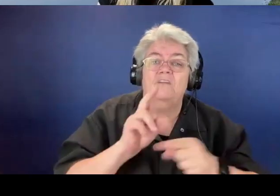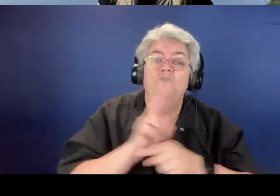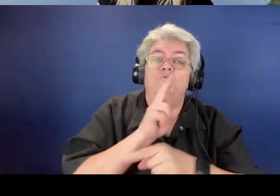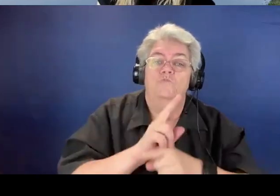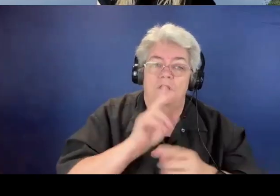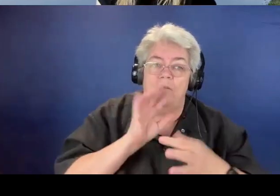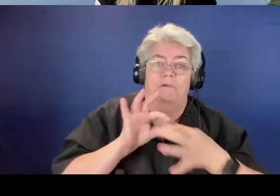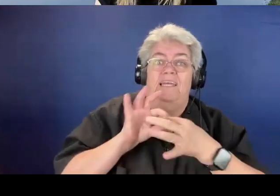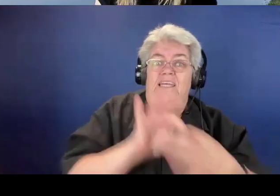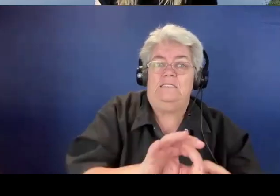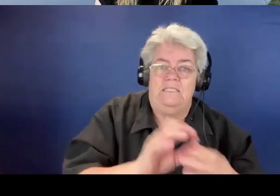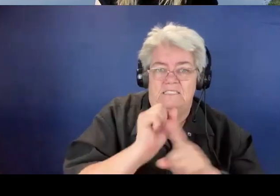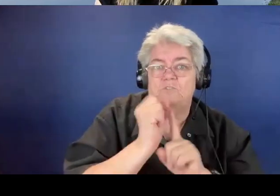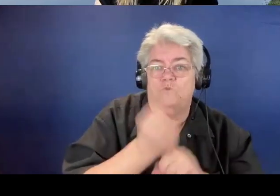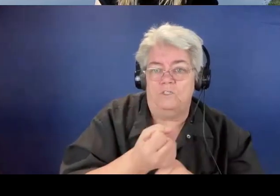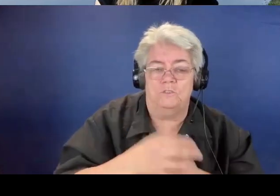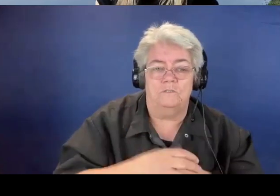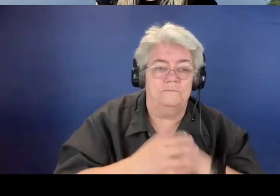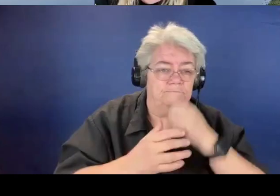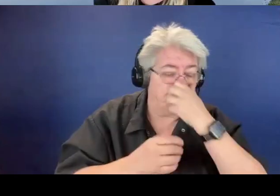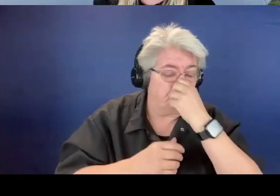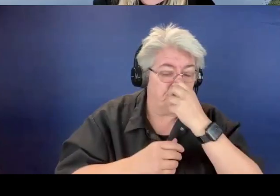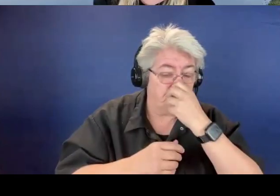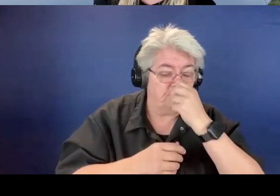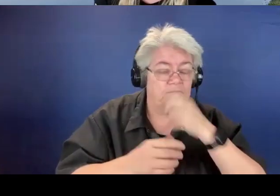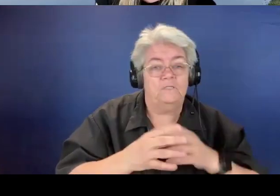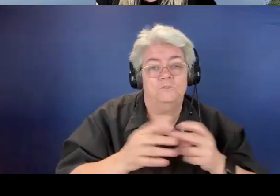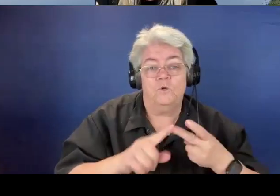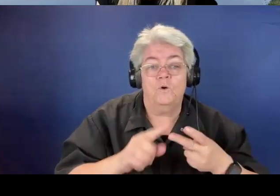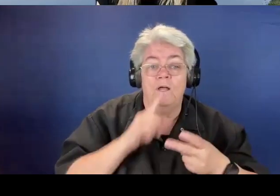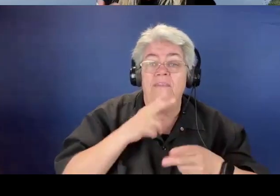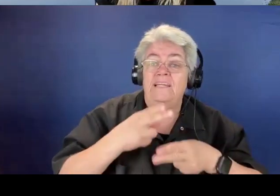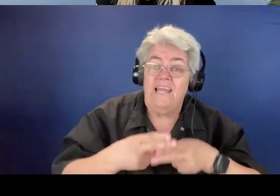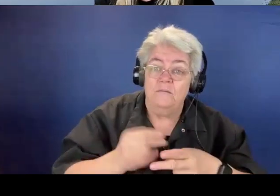So, for example, they might learn how the names of foods are or how to use